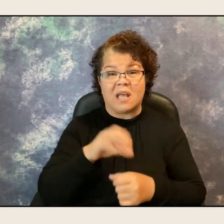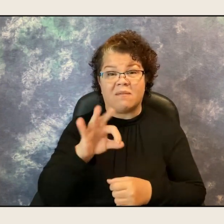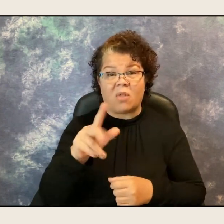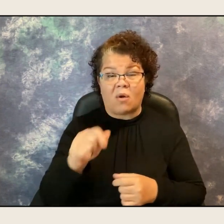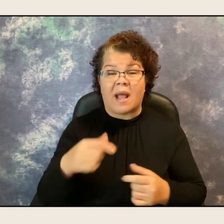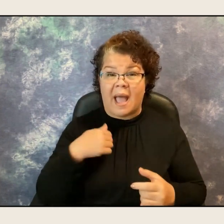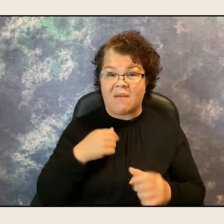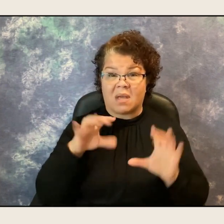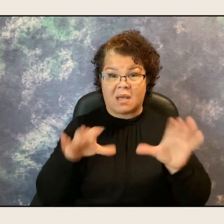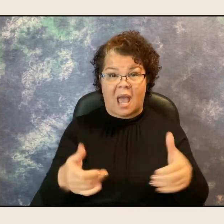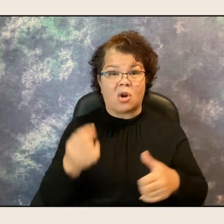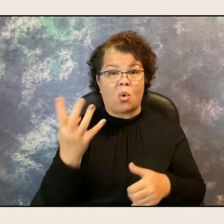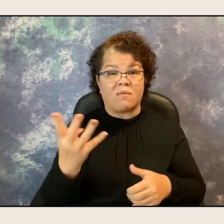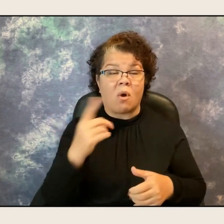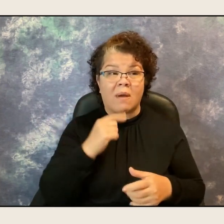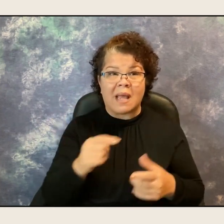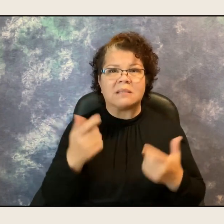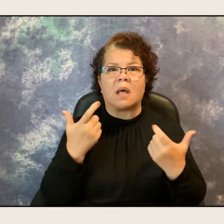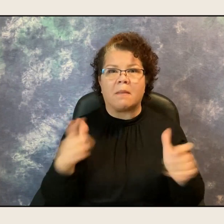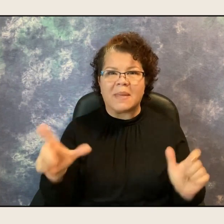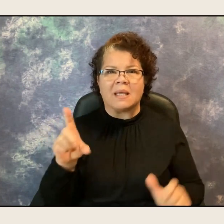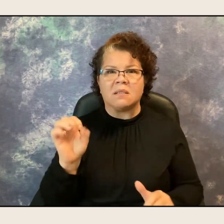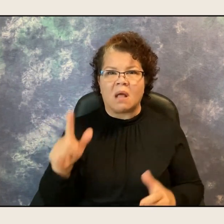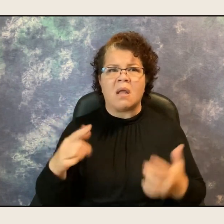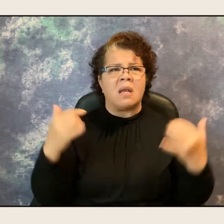and now we're getting fours and fives and you know,